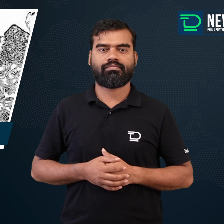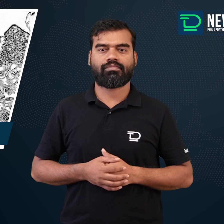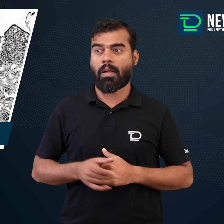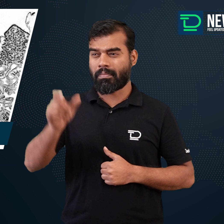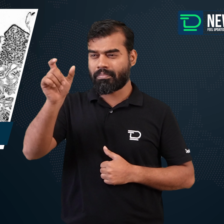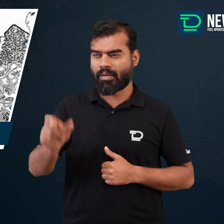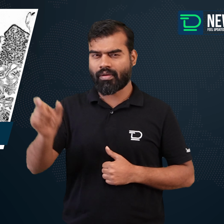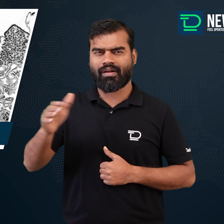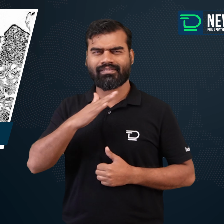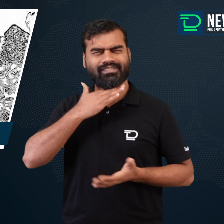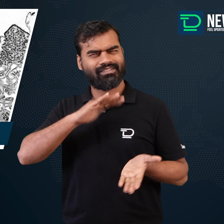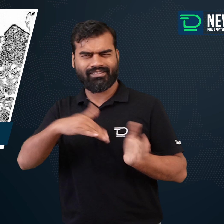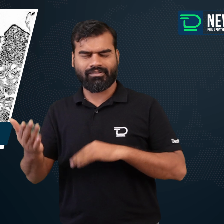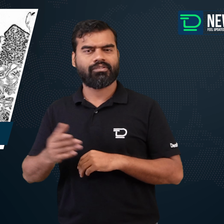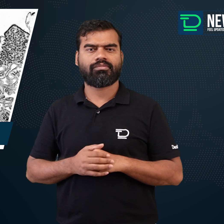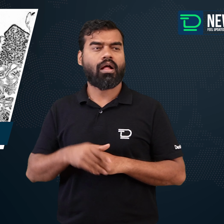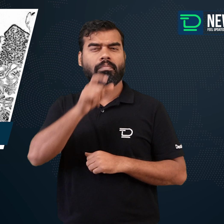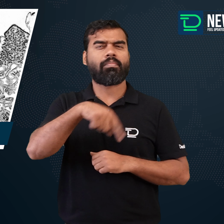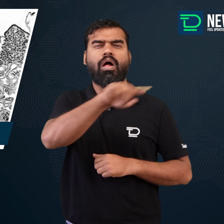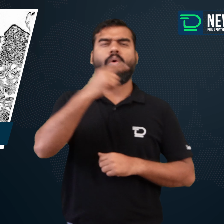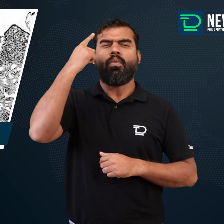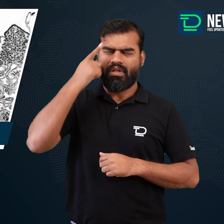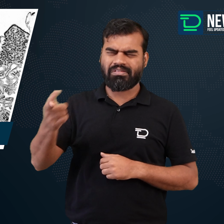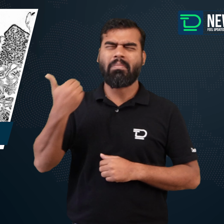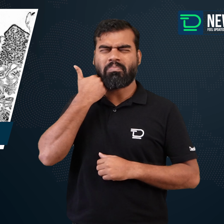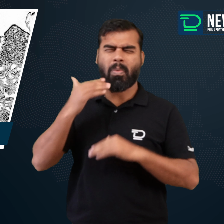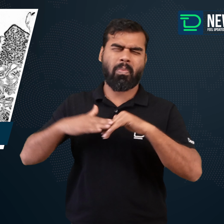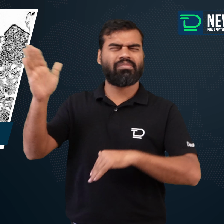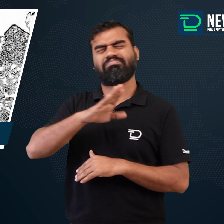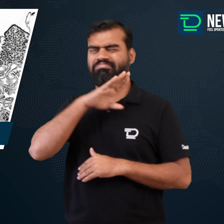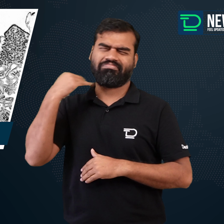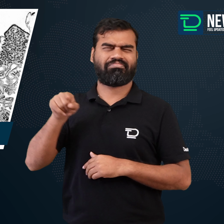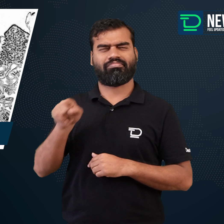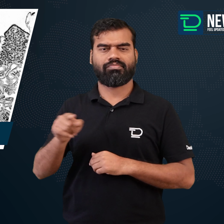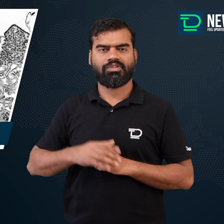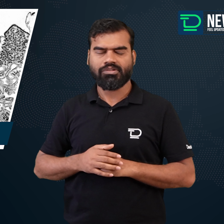It was thought that those who died of fever.